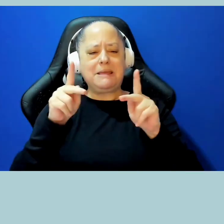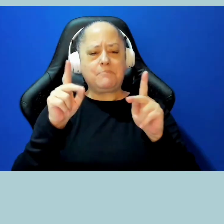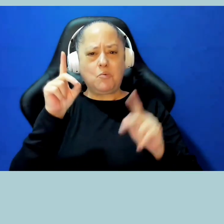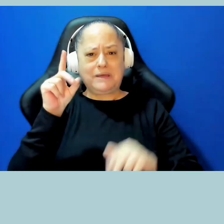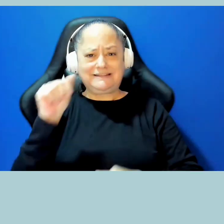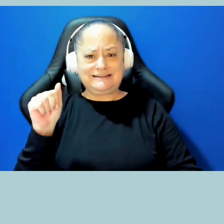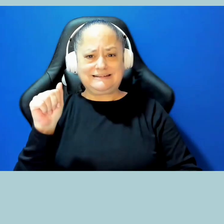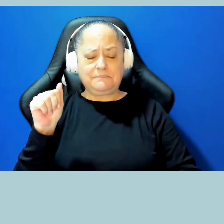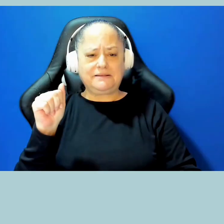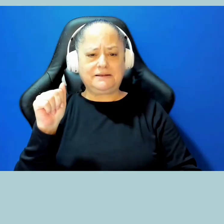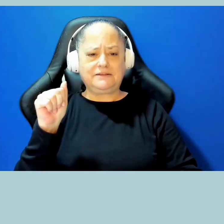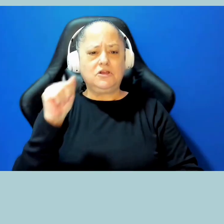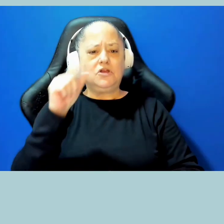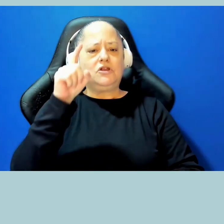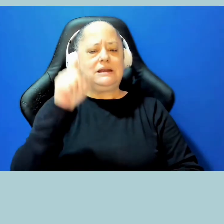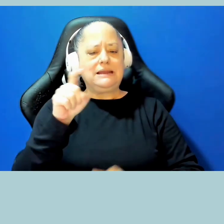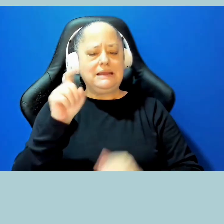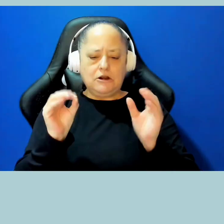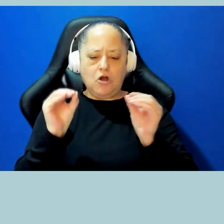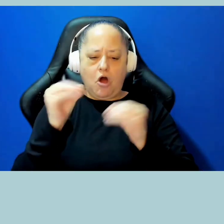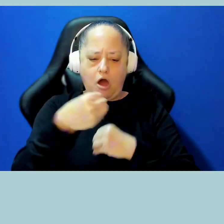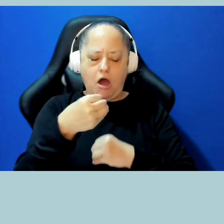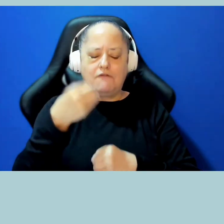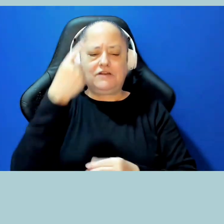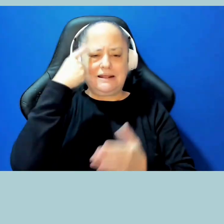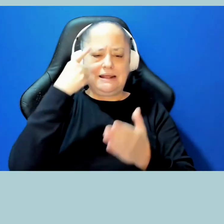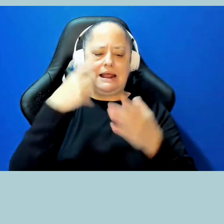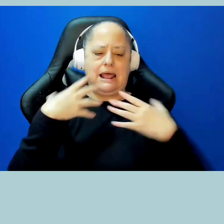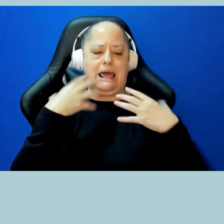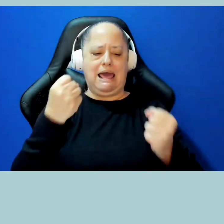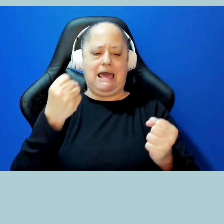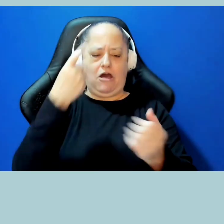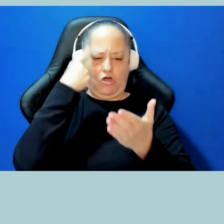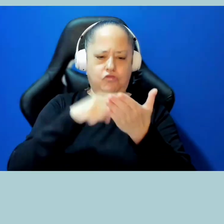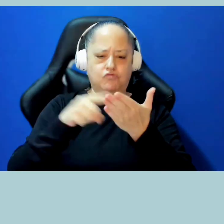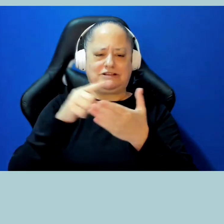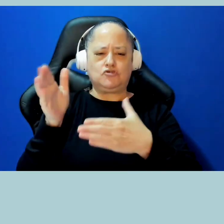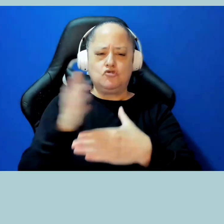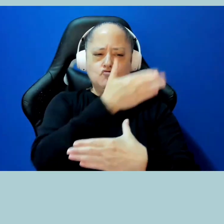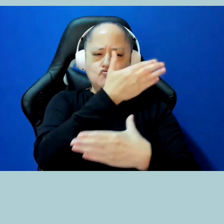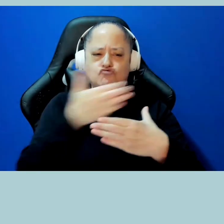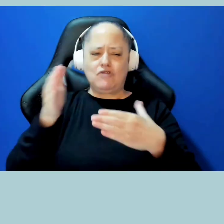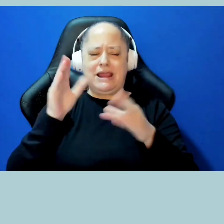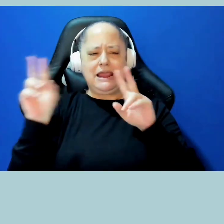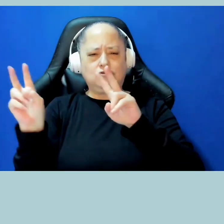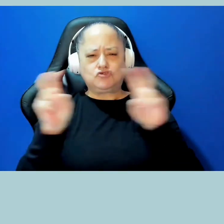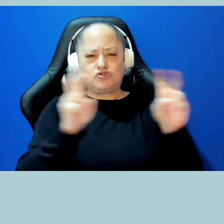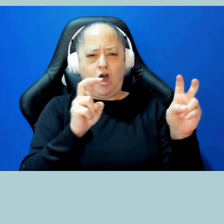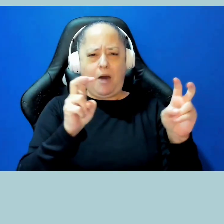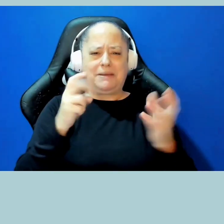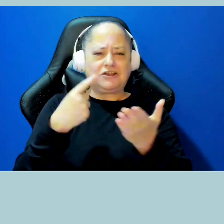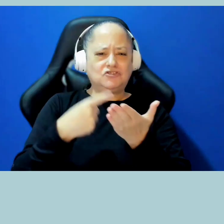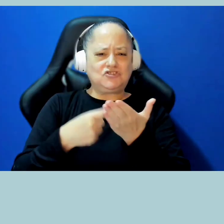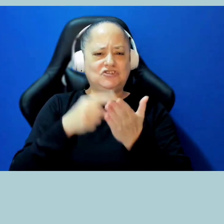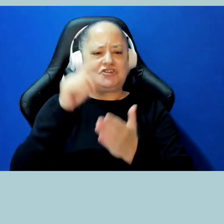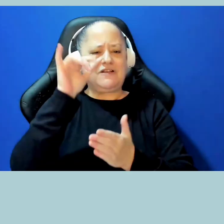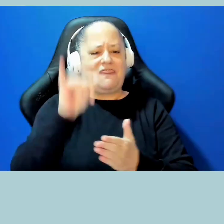We need an office of disability health research. There was a whole range of topics and things that were discussed. So that really kind of introduced a lot of